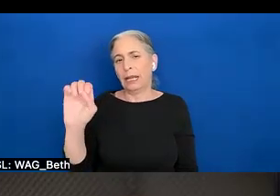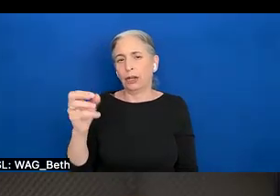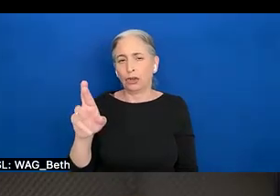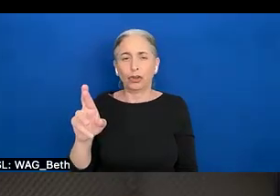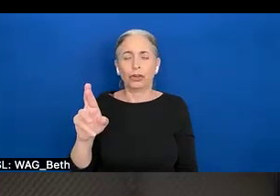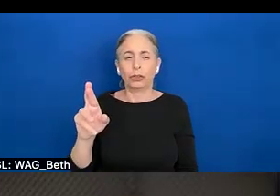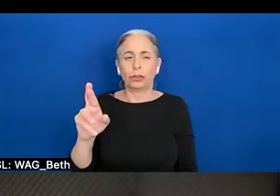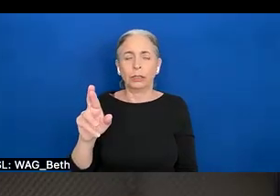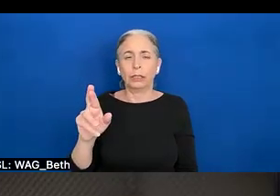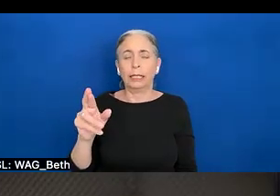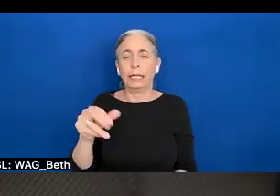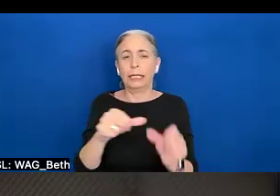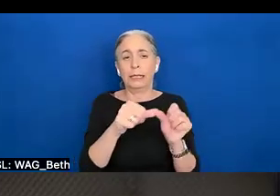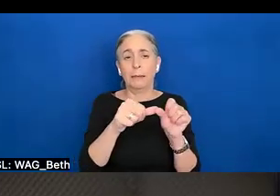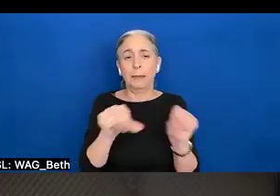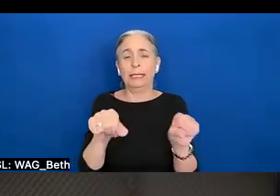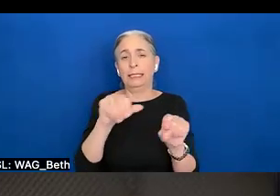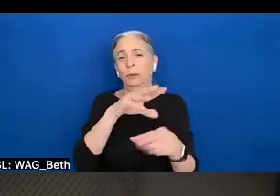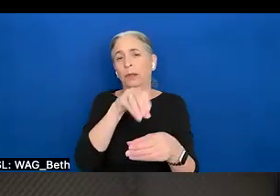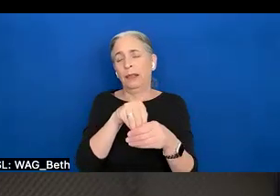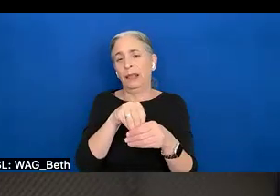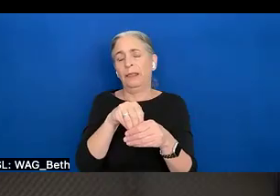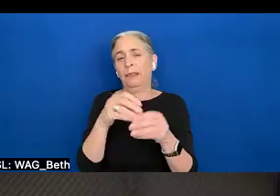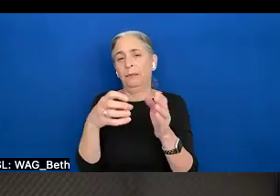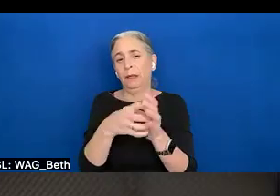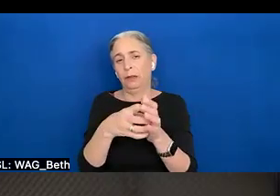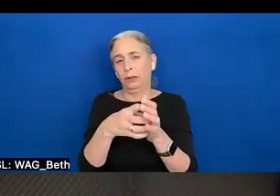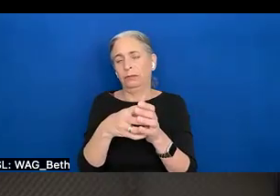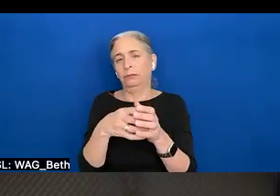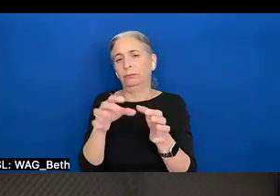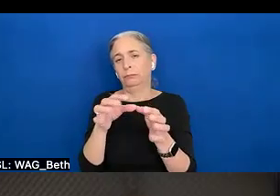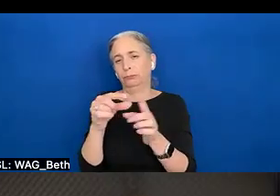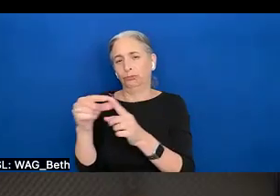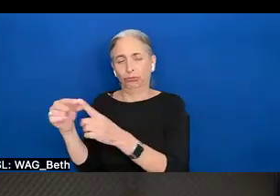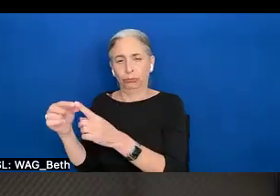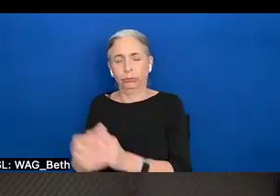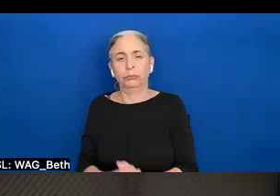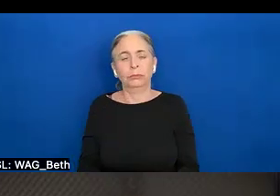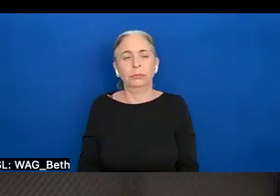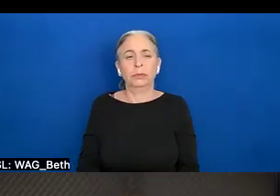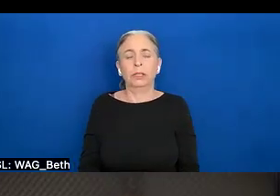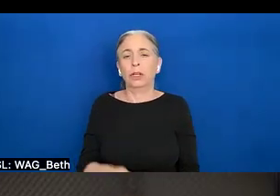that is placed or pasted into the text. And it reflows like any other character.